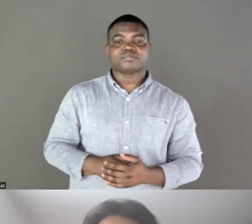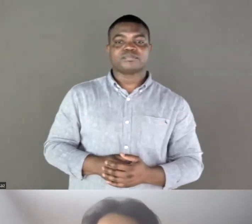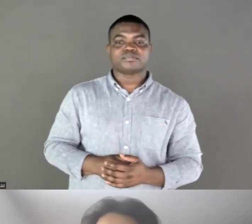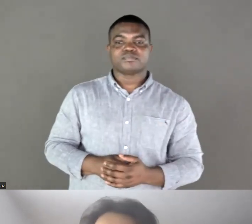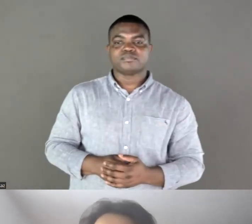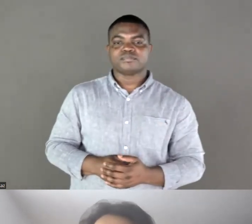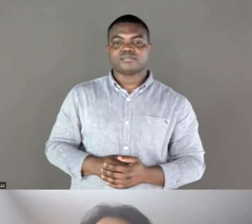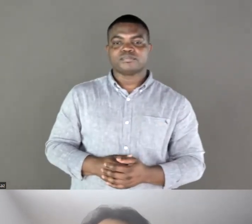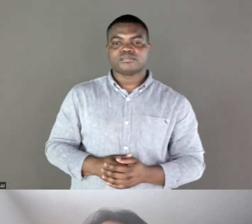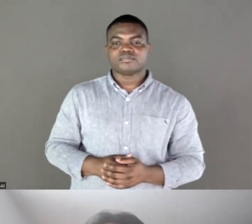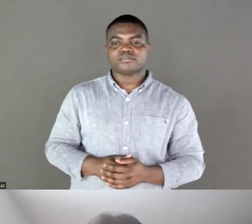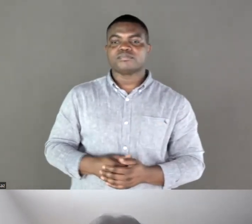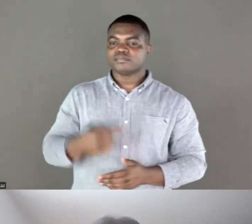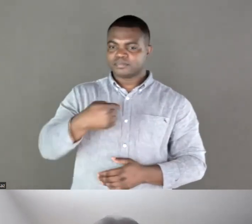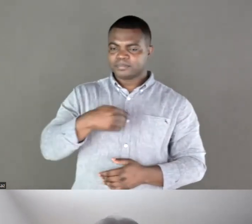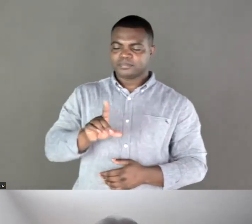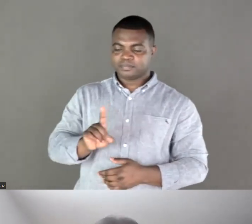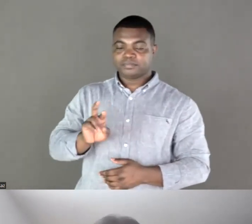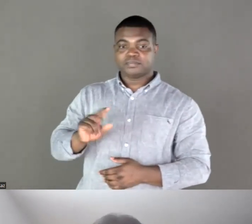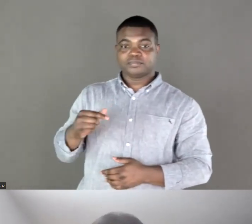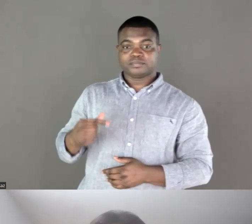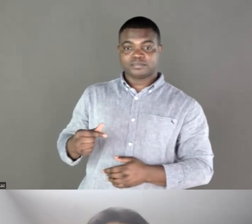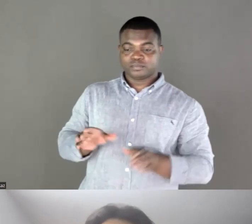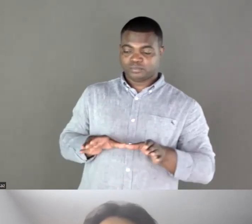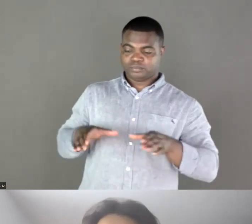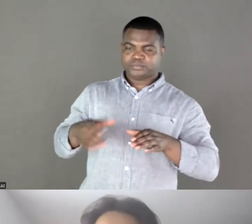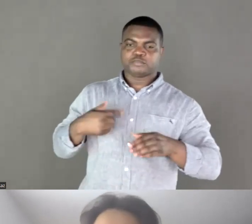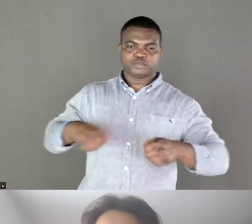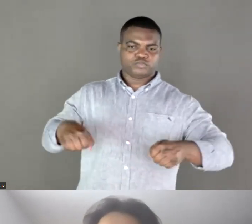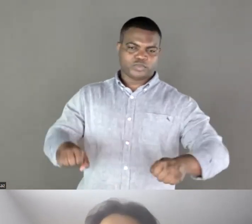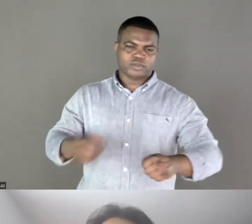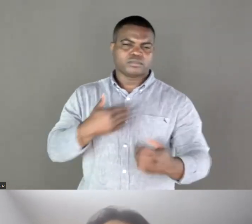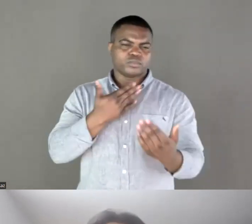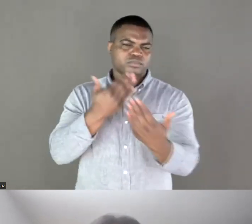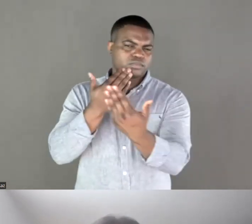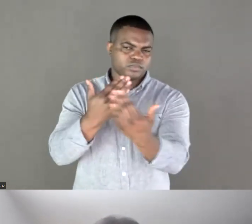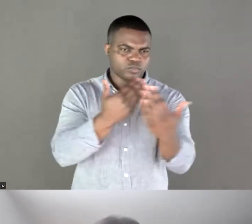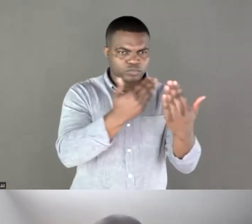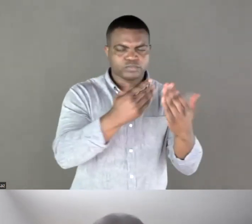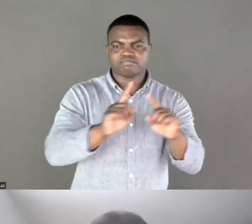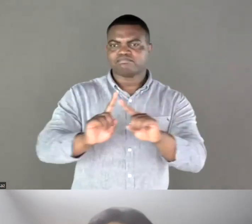lot to the panelists. I mean, we have heard very powerful messages, particularly from the speakers